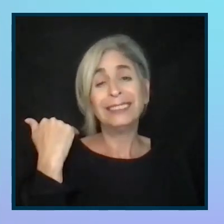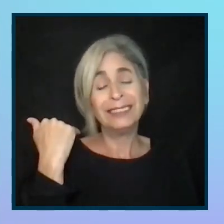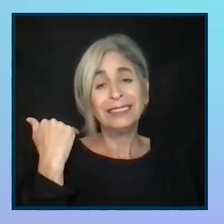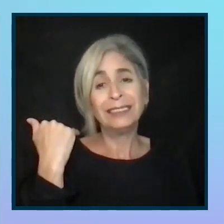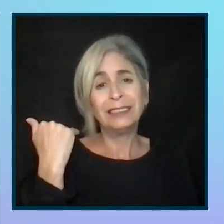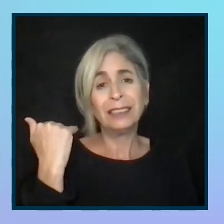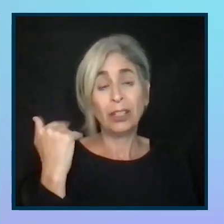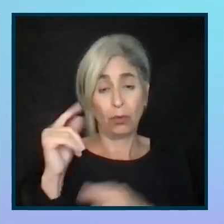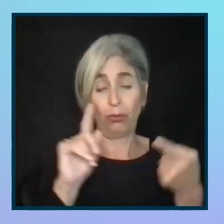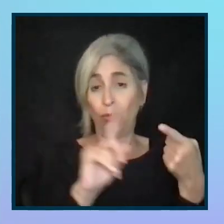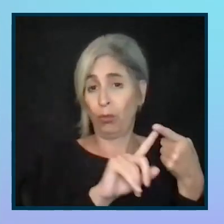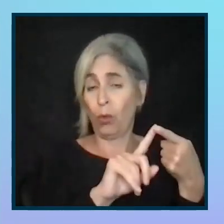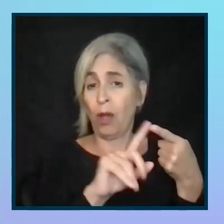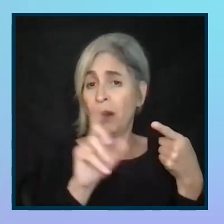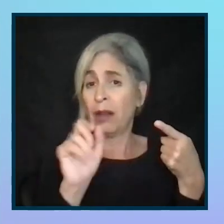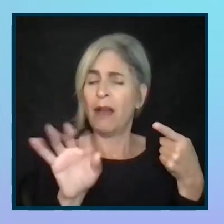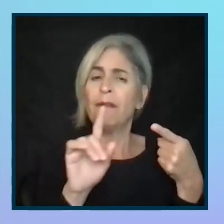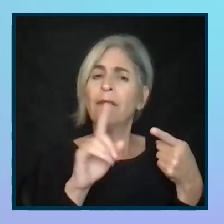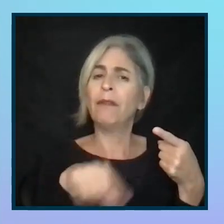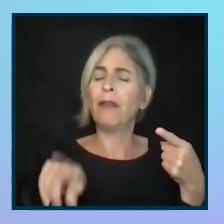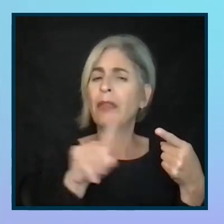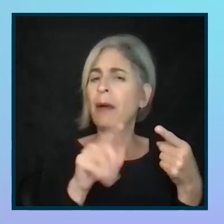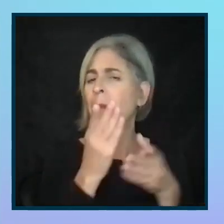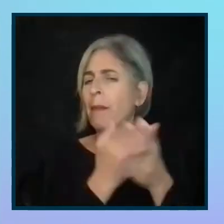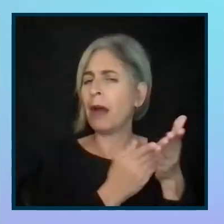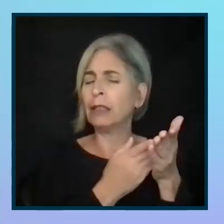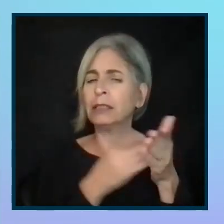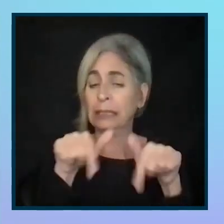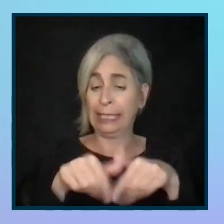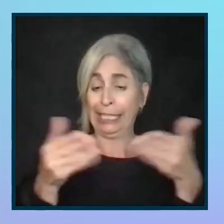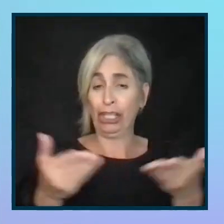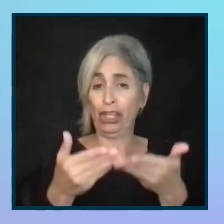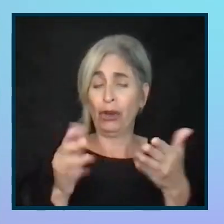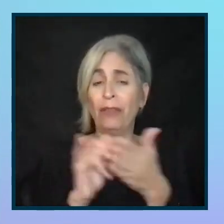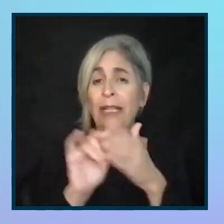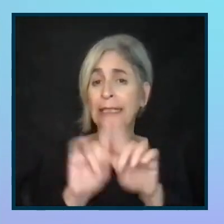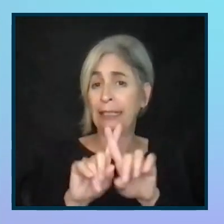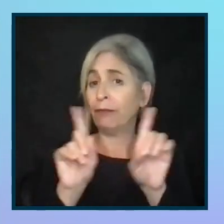One of the pieces here that is part of the reason